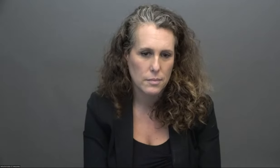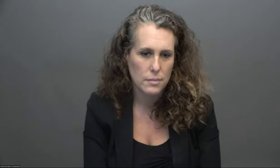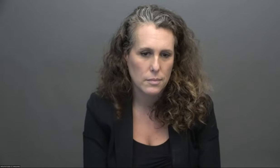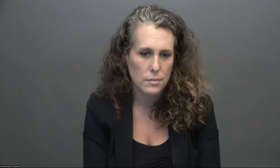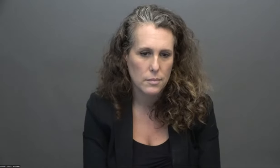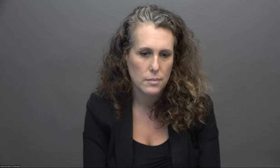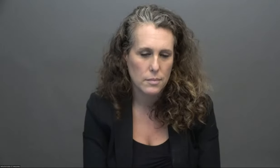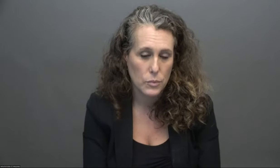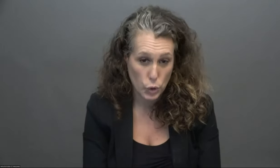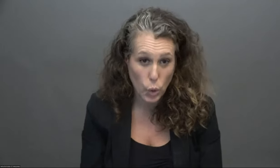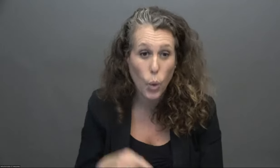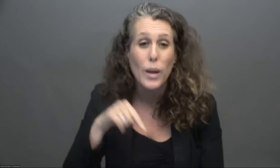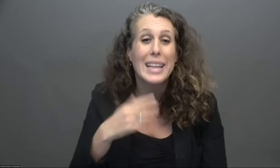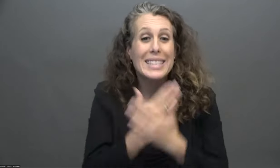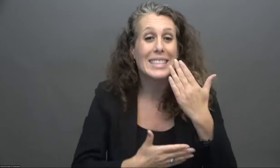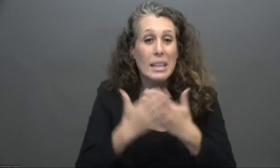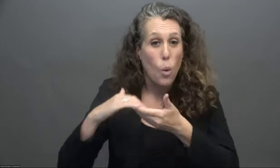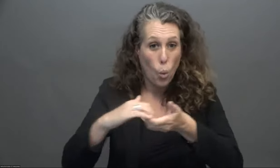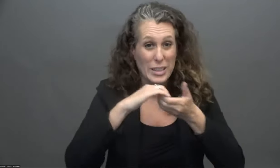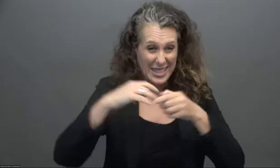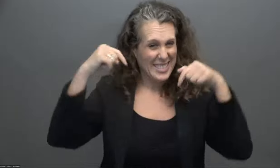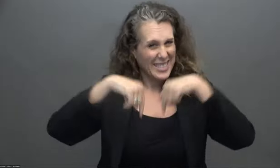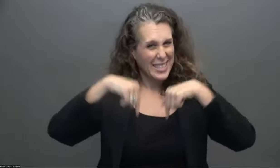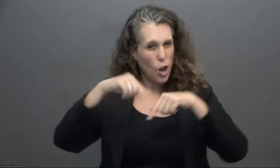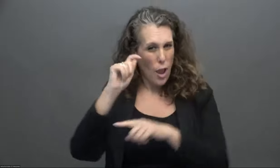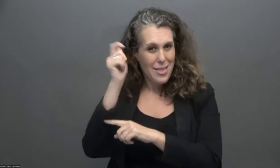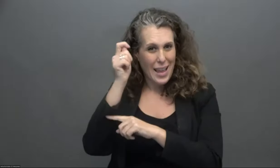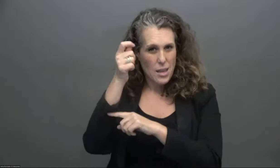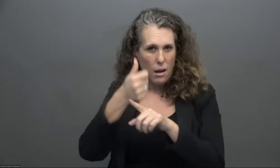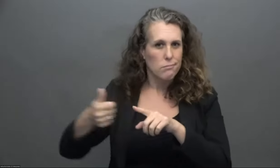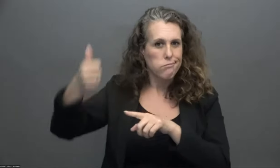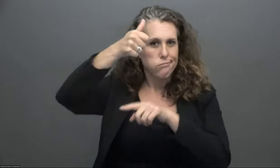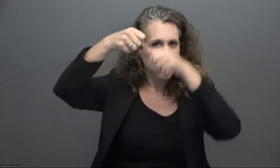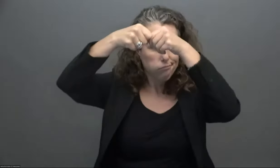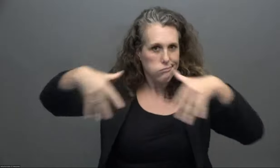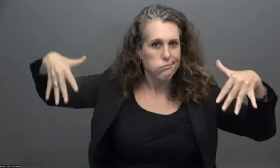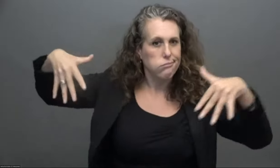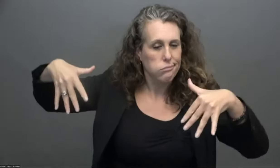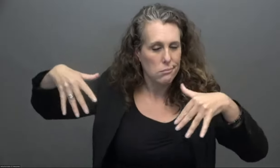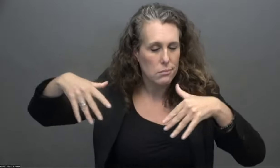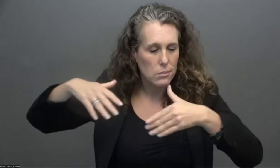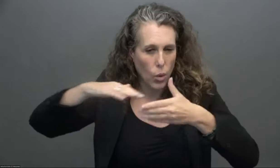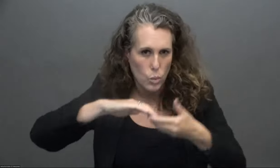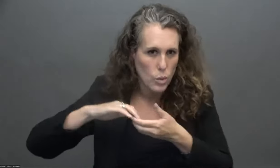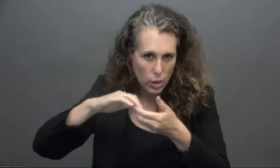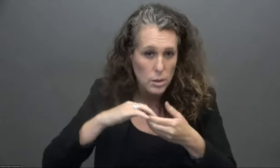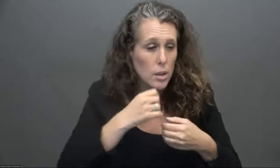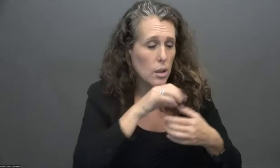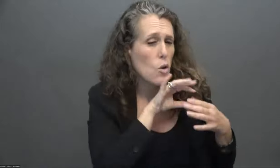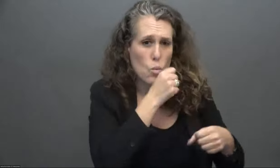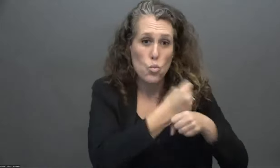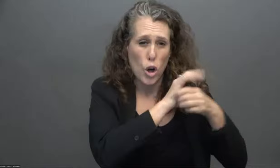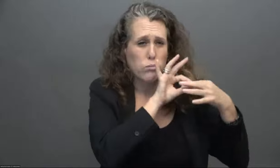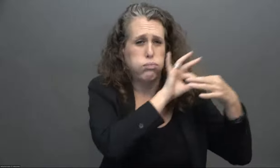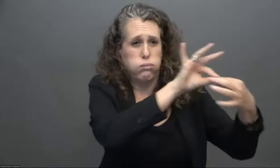Kenya and working together with companies, we realize the value, the value, the valuable